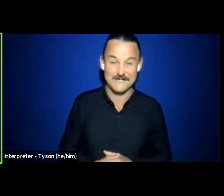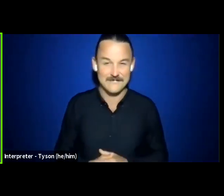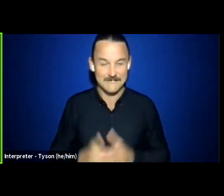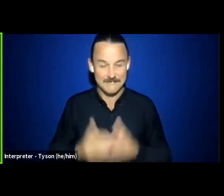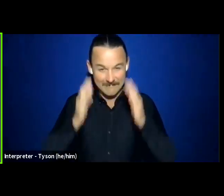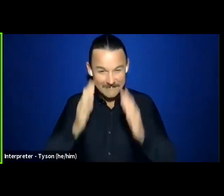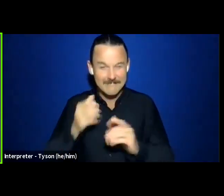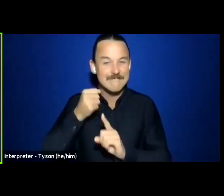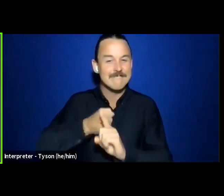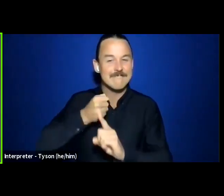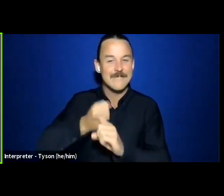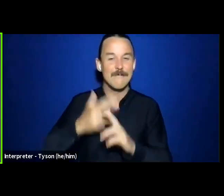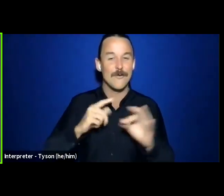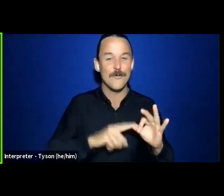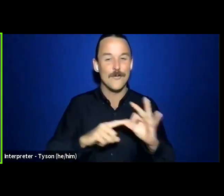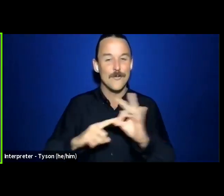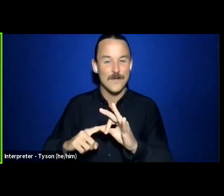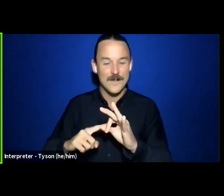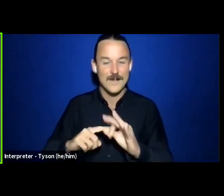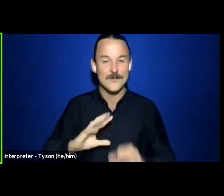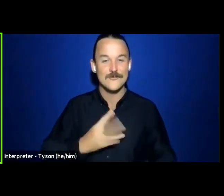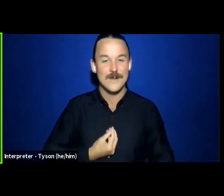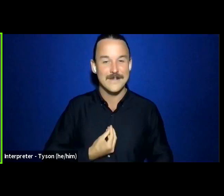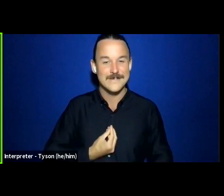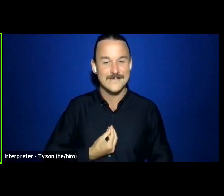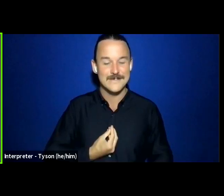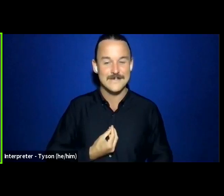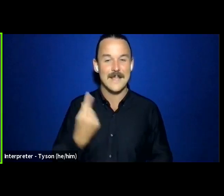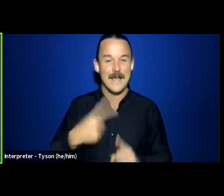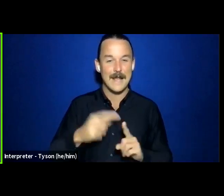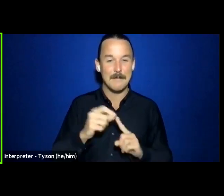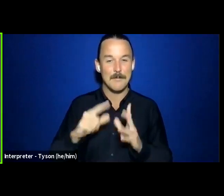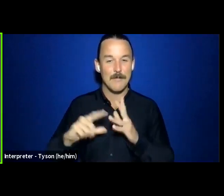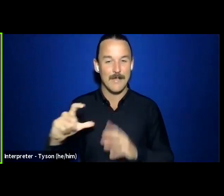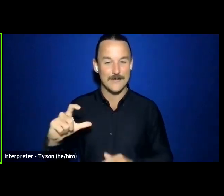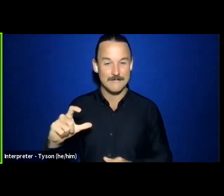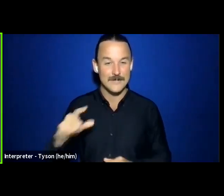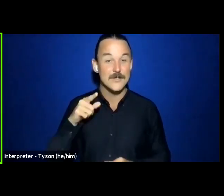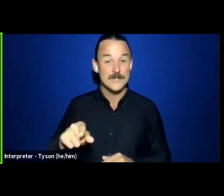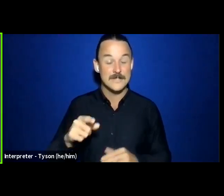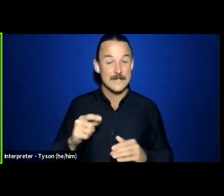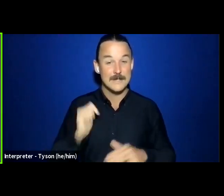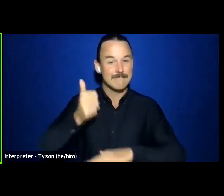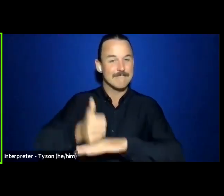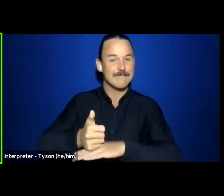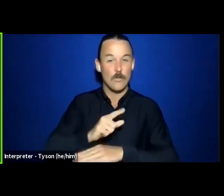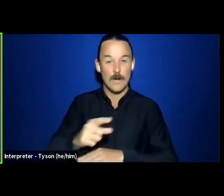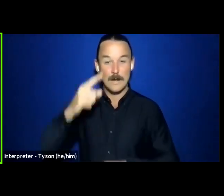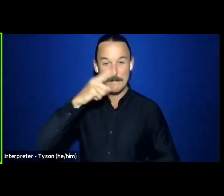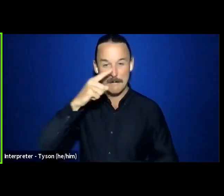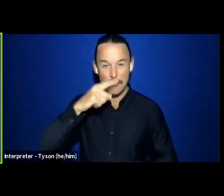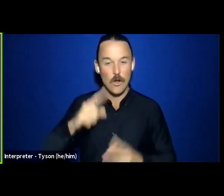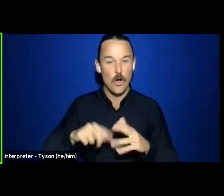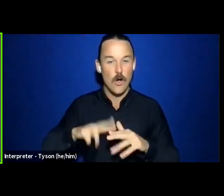of five of five, folks of five, who focuses on advocating for queer People transcript people and people of color, and she's people and people of color, and she's the founding director of